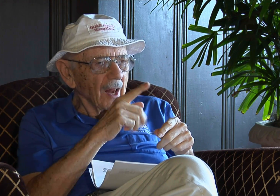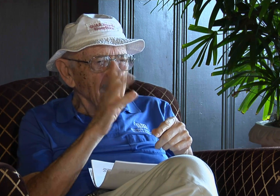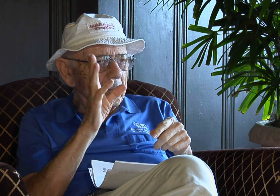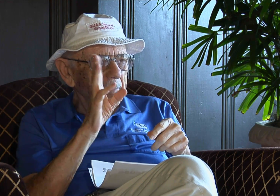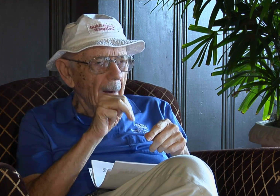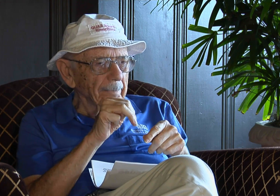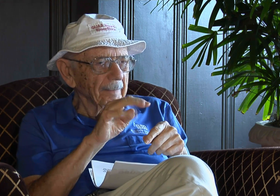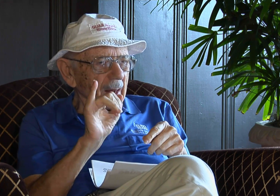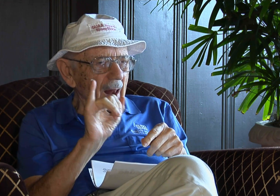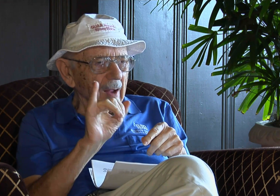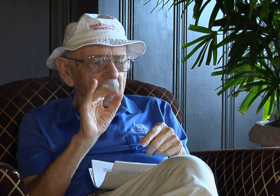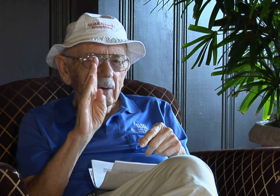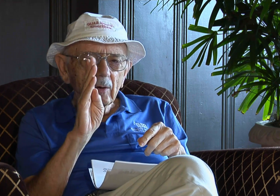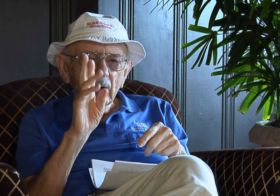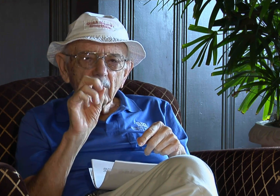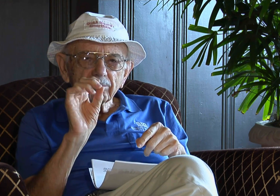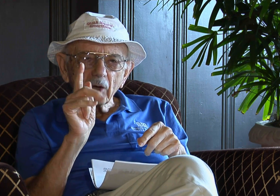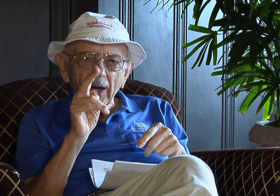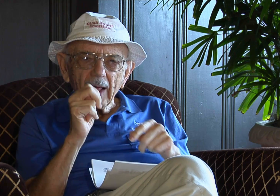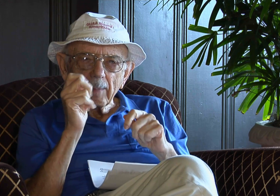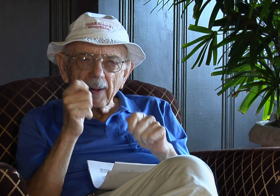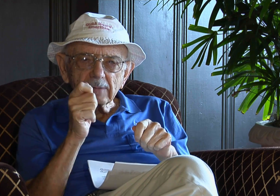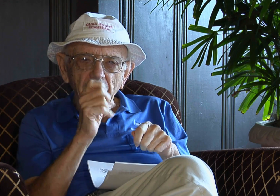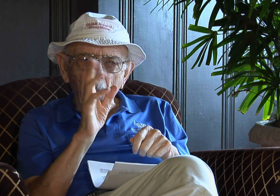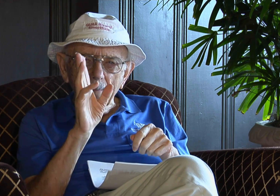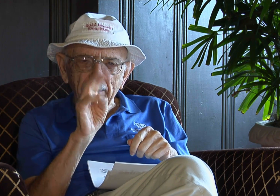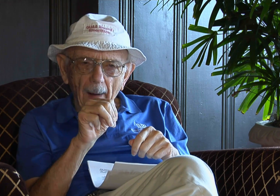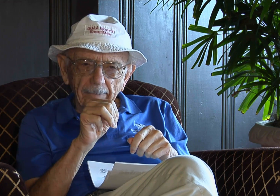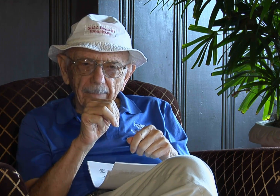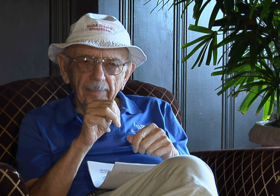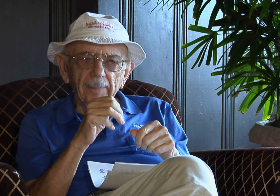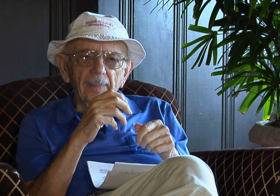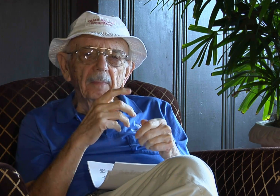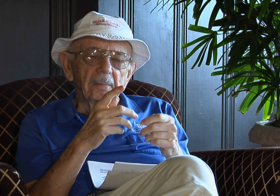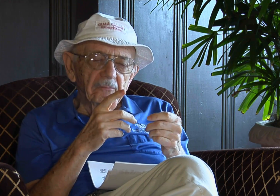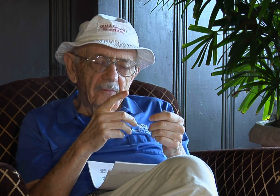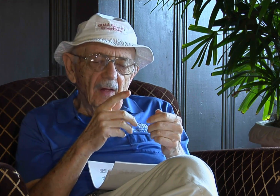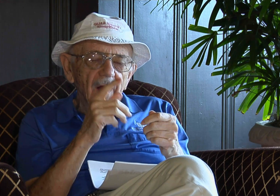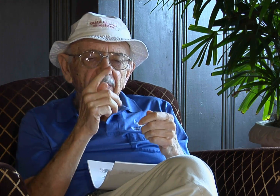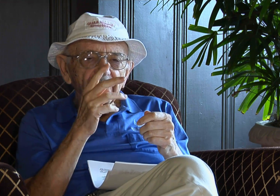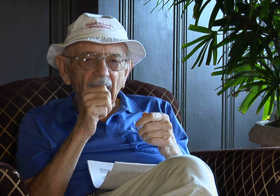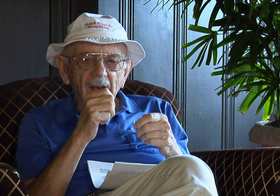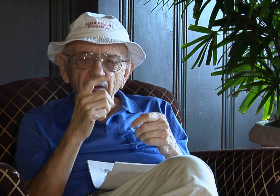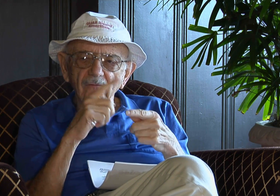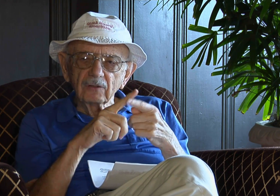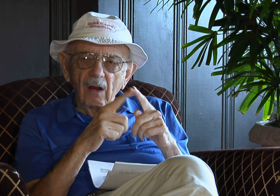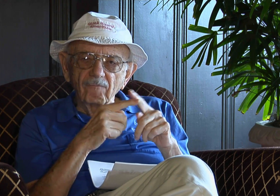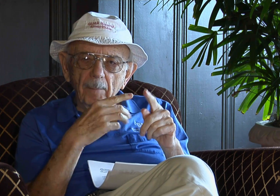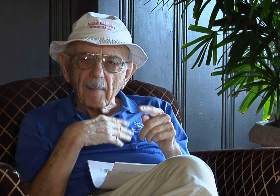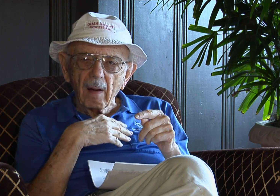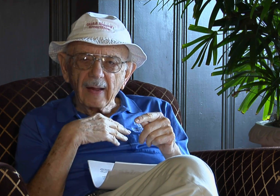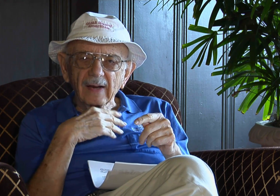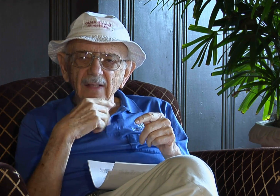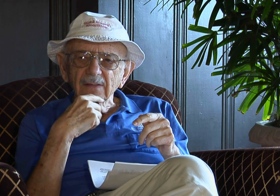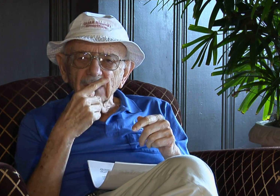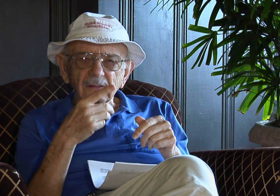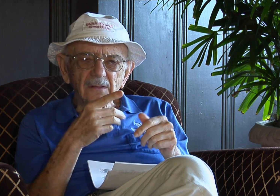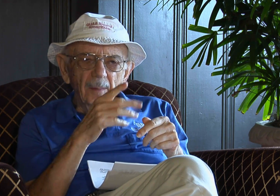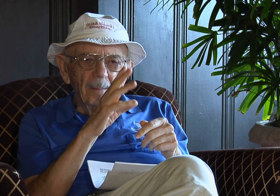"You're a real bum like the Brooklyn baseball bums." Then a friend of mine corrected us and said,